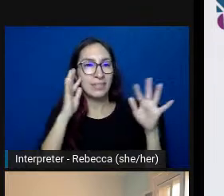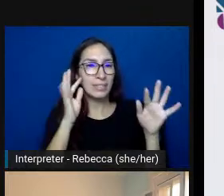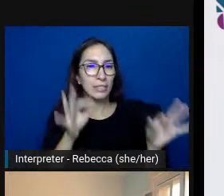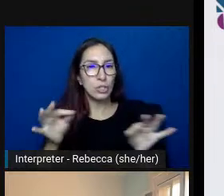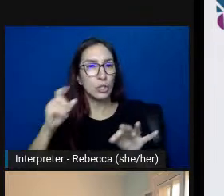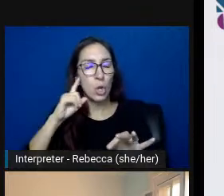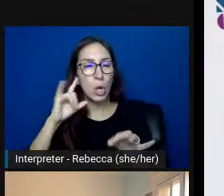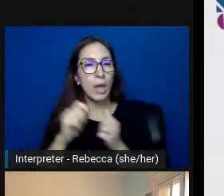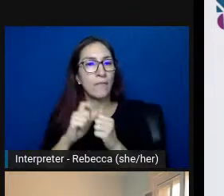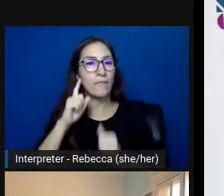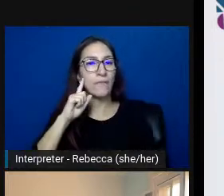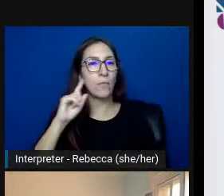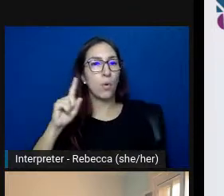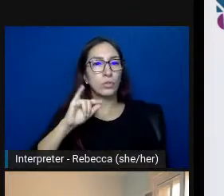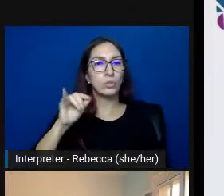finally, the decisions have to make an we will see what is the